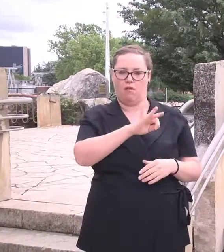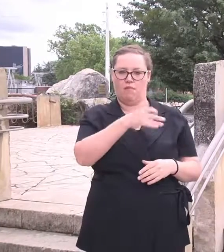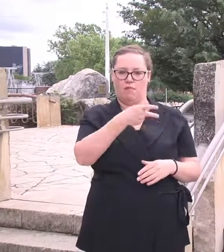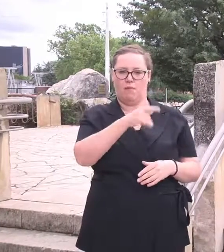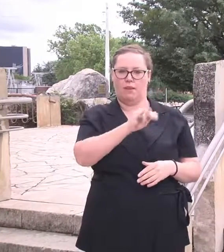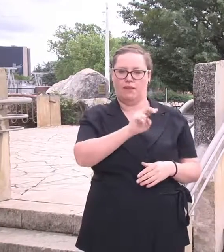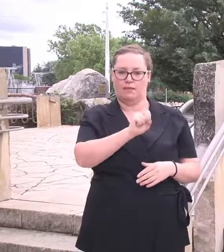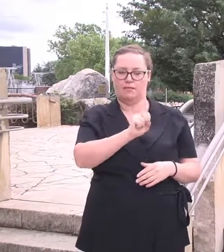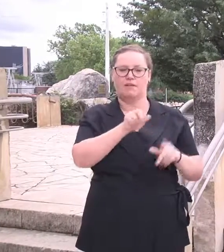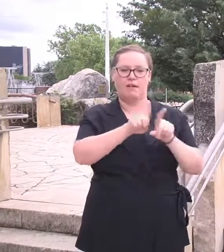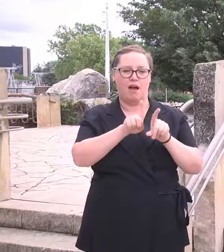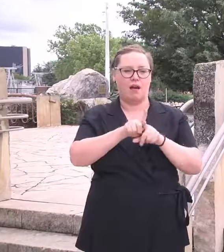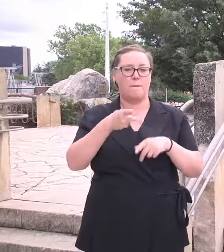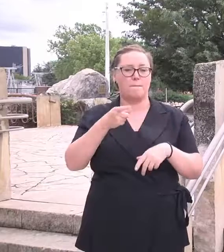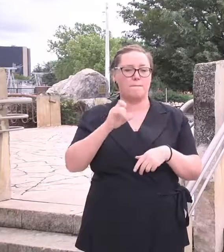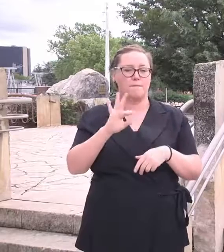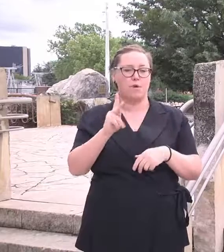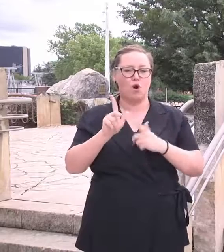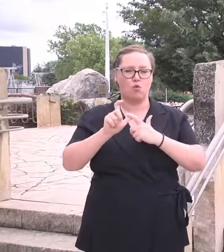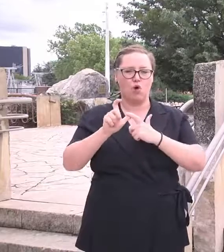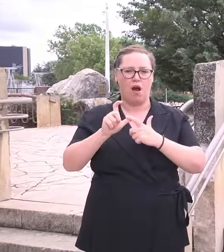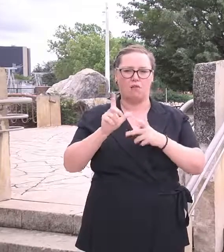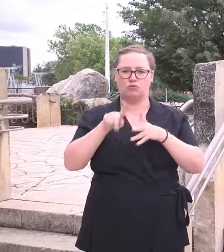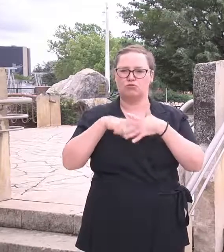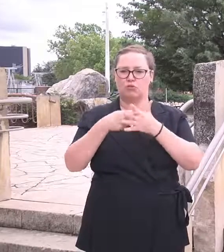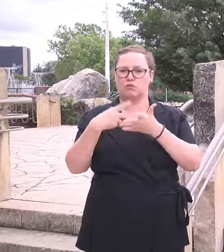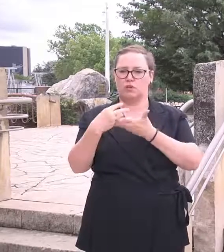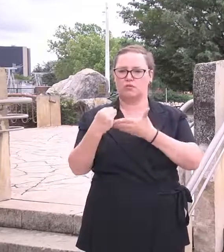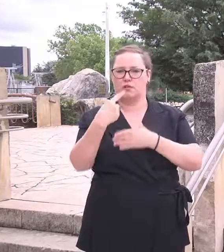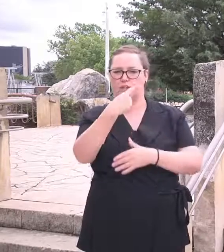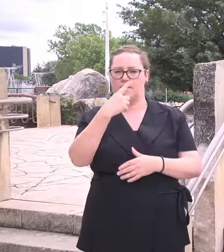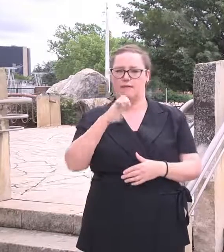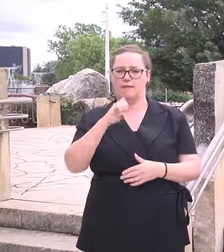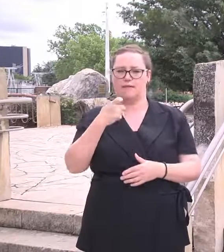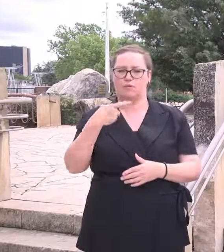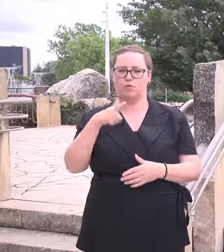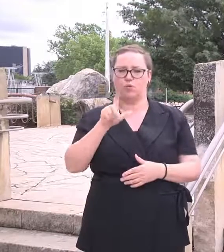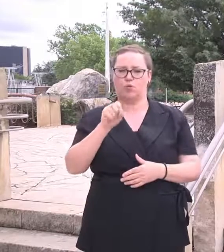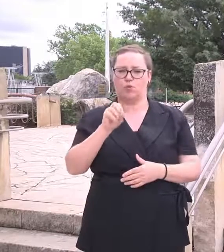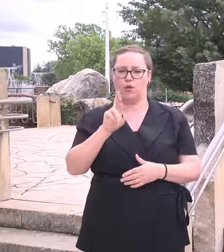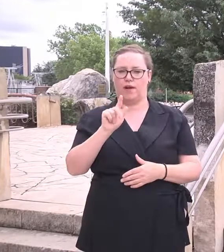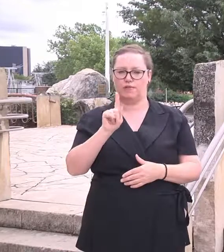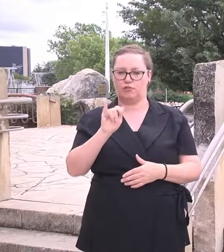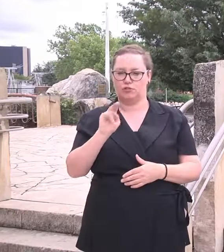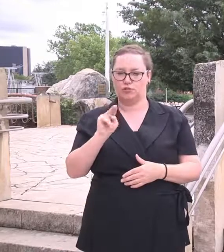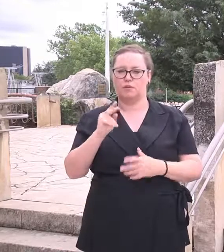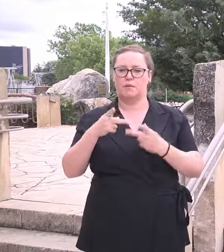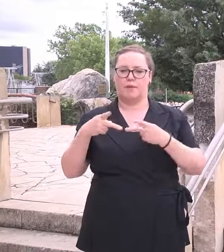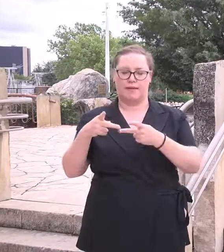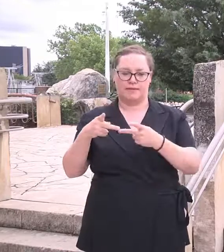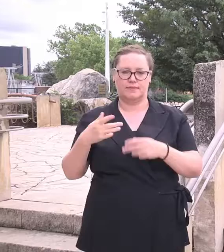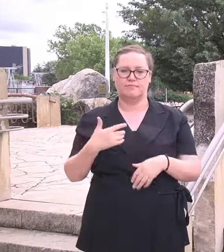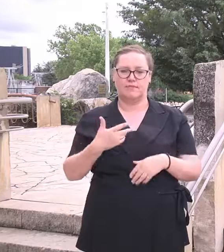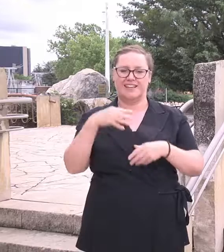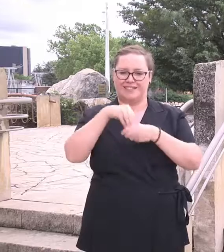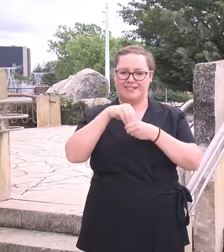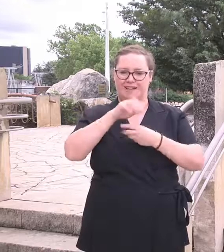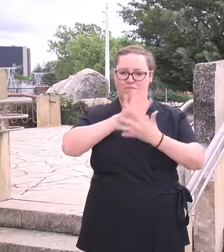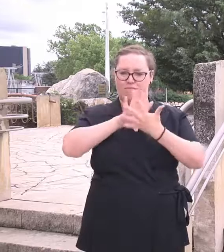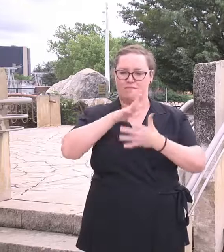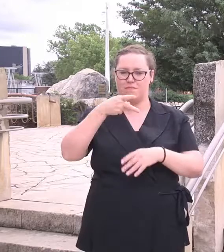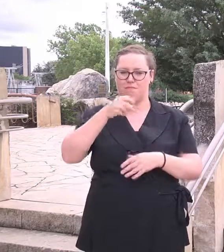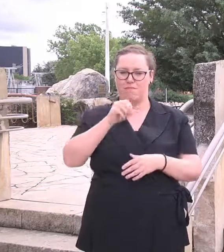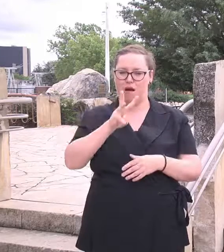at 8:00 a.m. right outside of Exploration Place and indoor powow native performances art exhibits